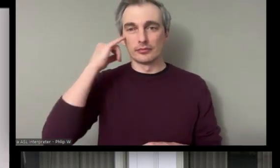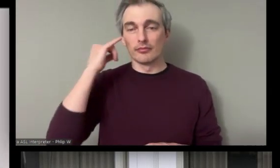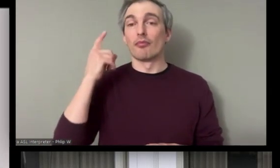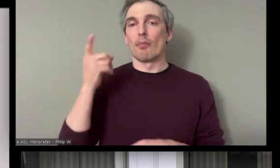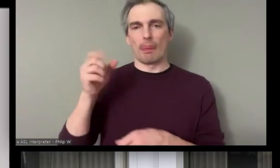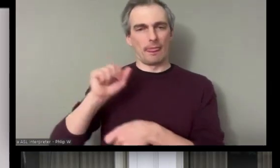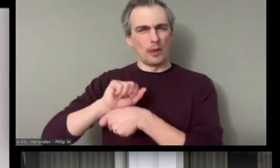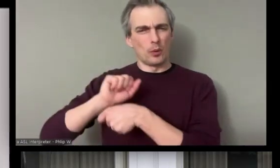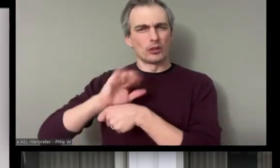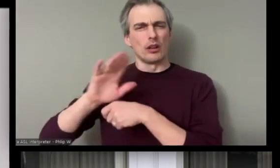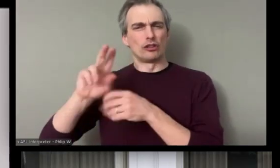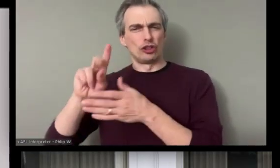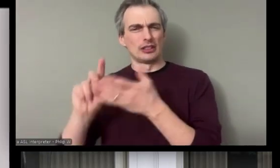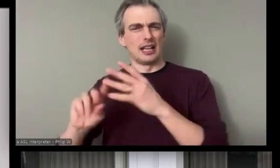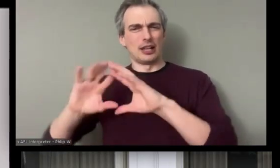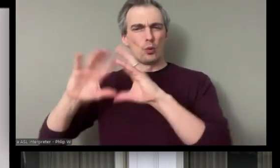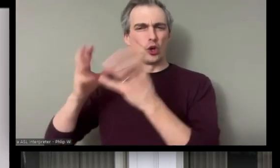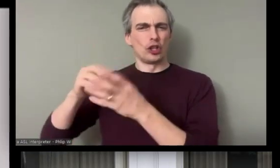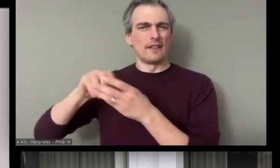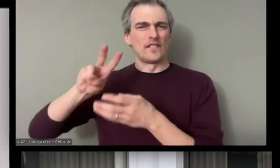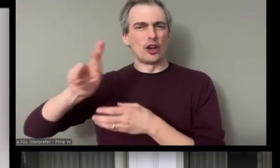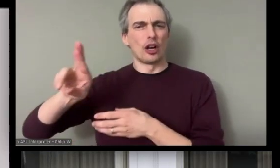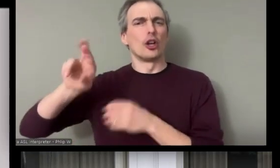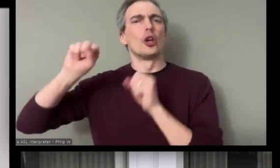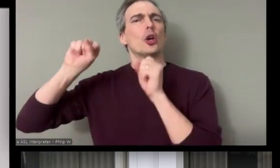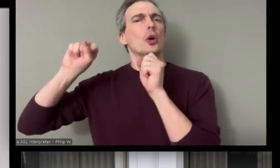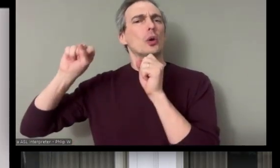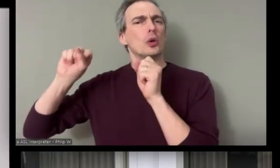going to be a way to avoid someone having to reach too much with the device.